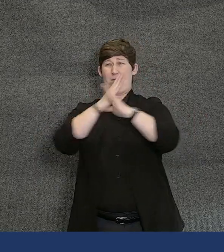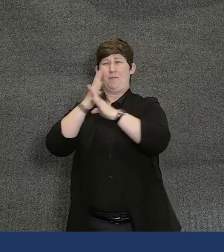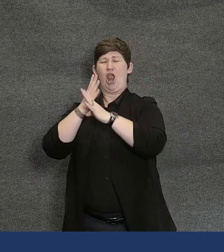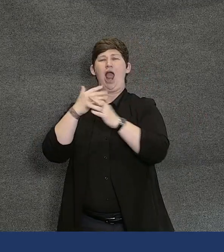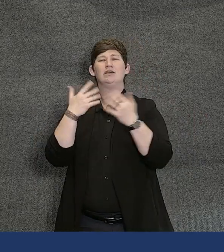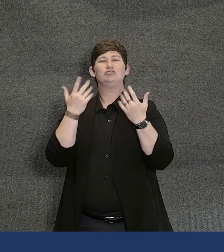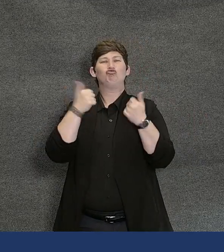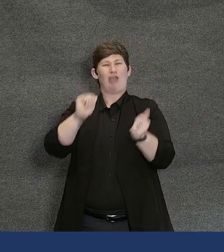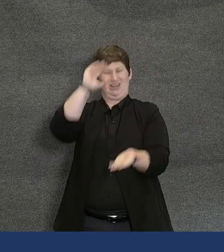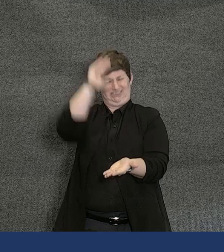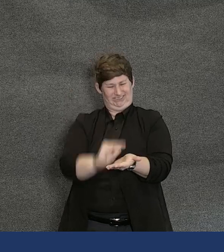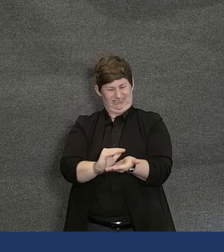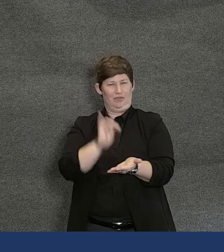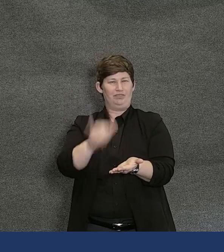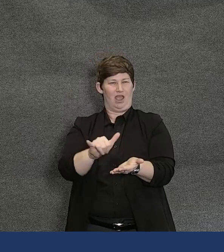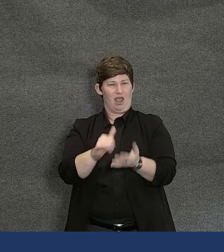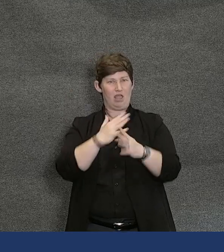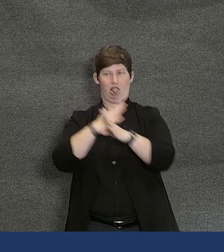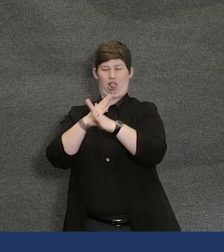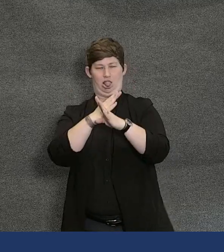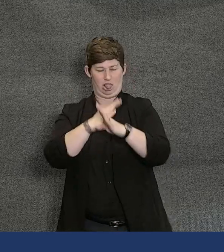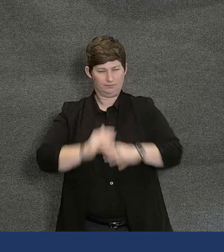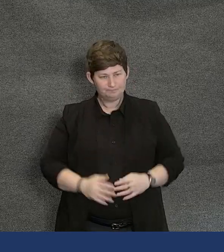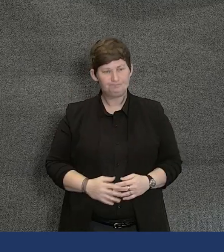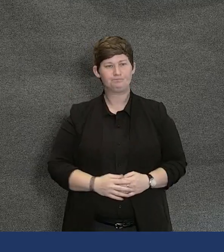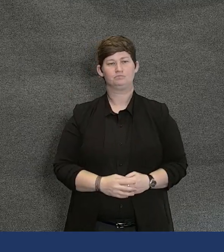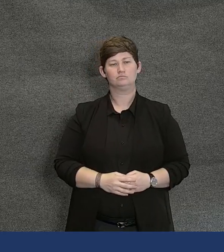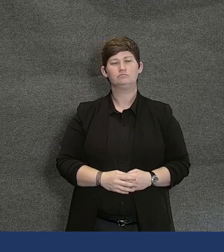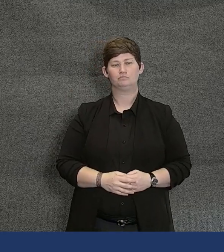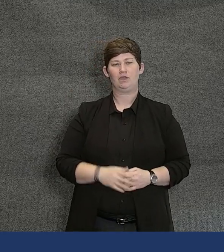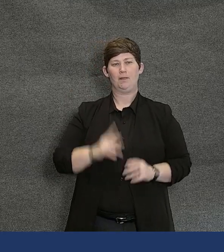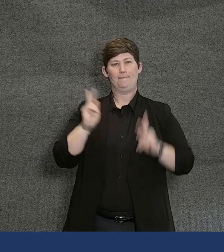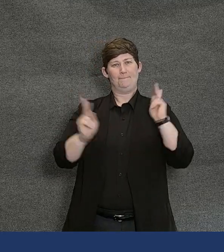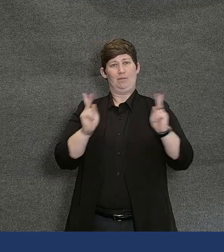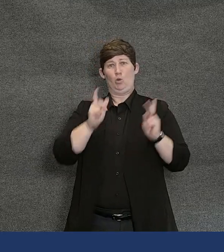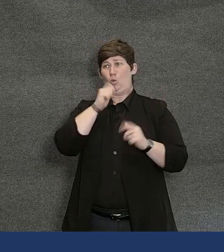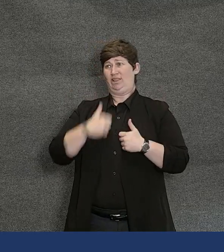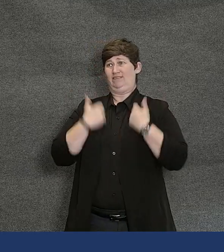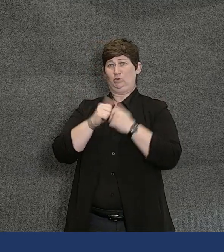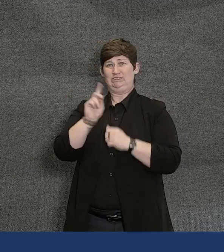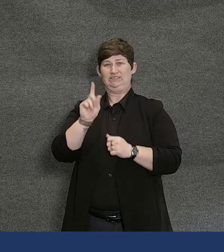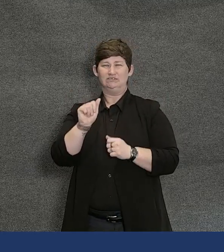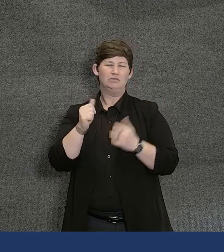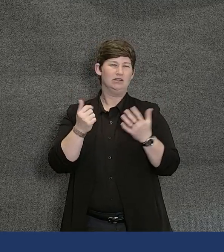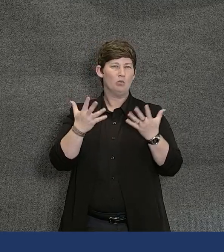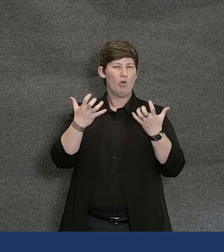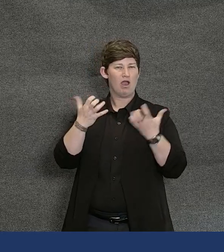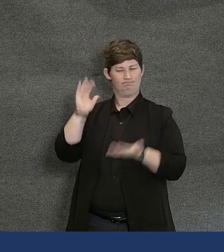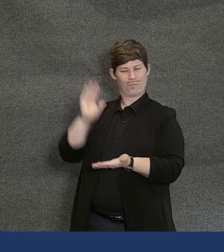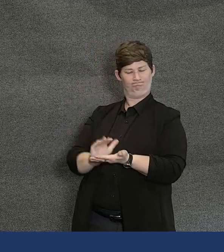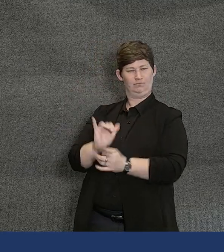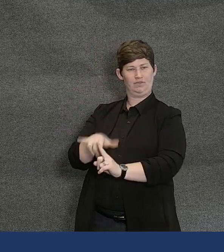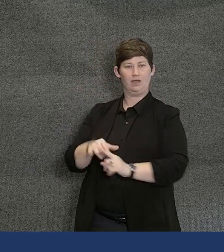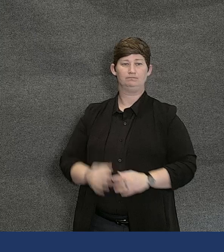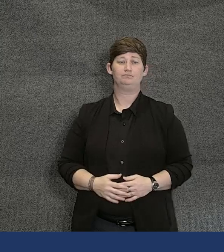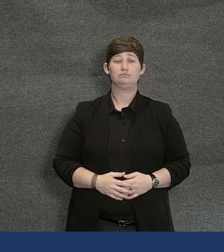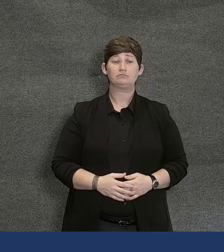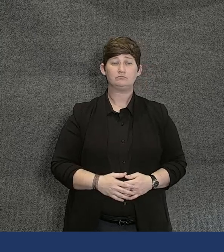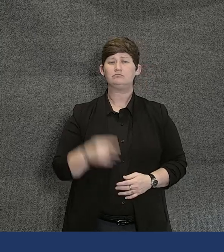AUDIENCE: I enjoy working on those things. And I also have learned that legislators